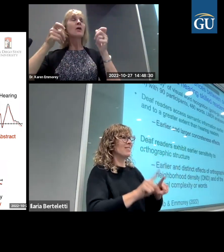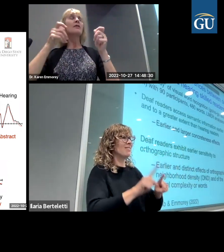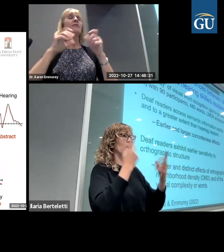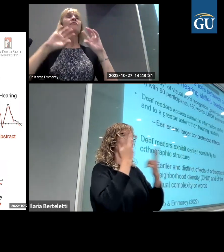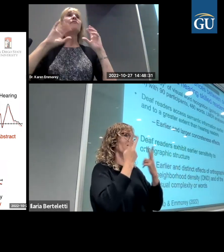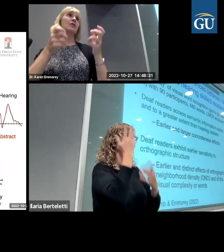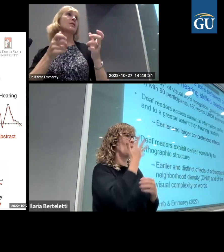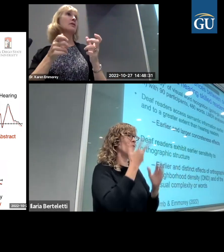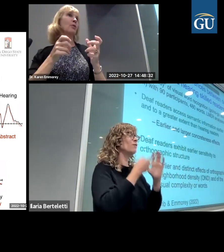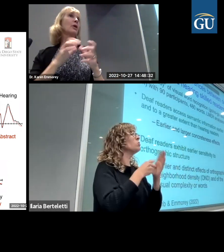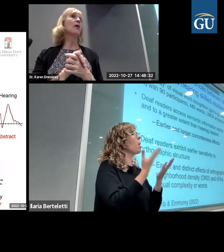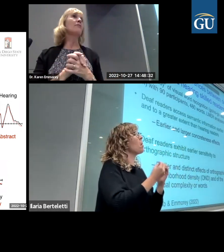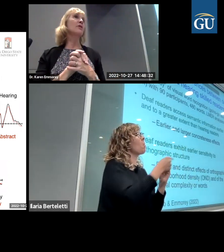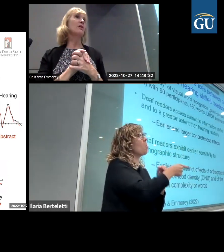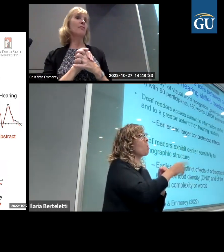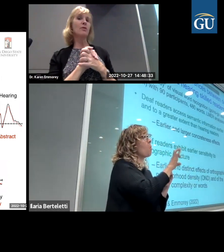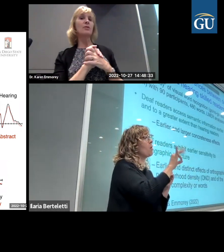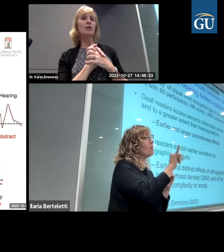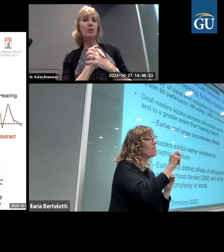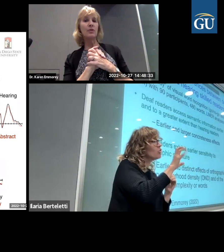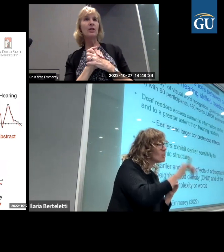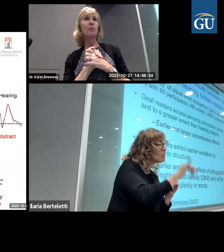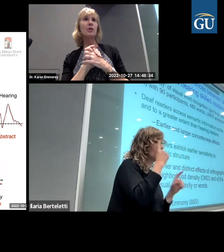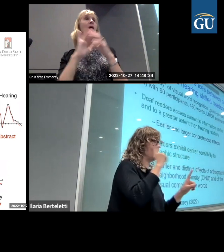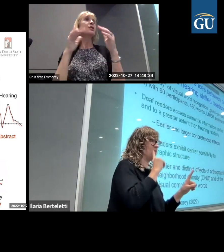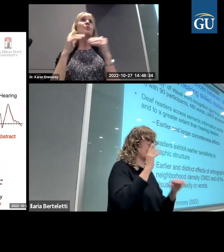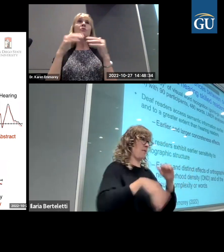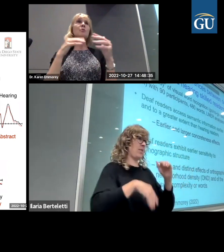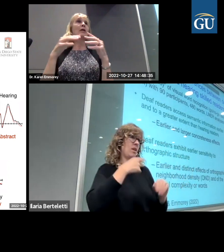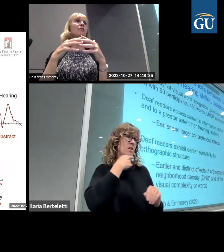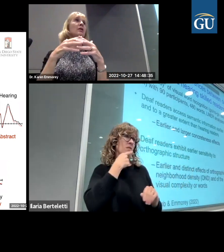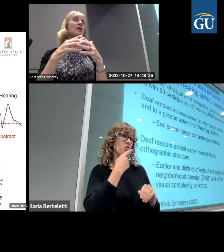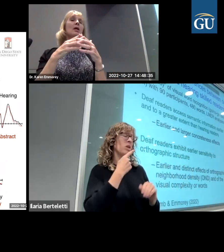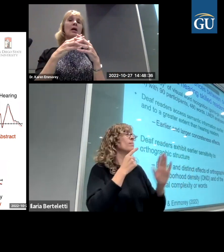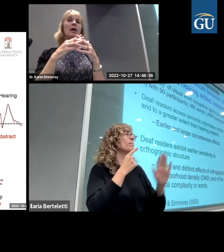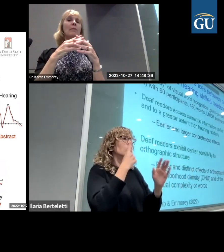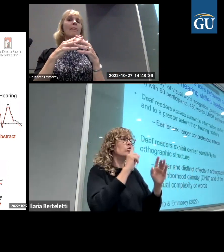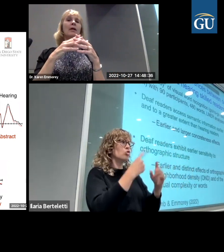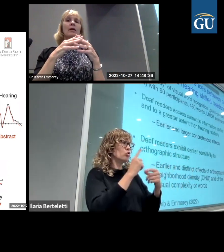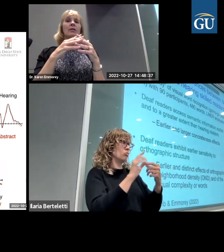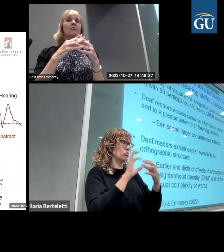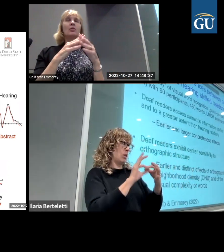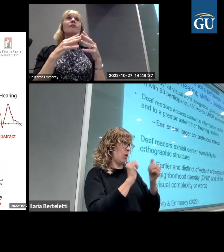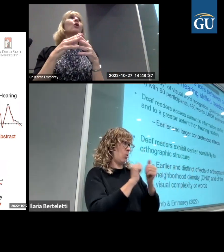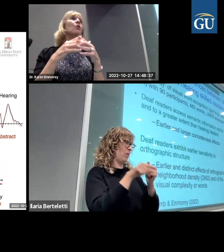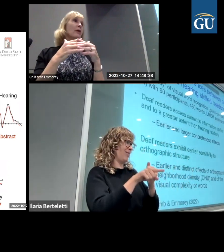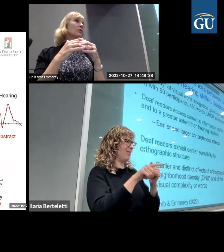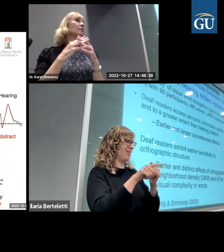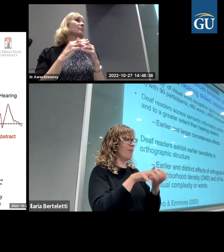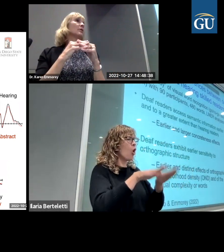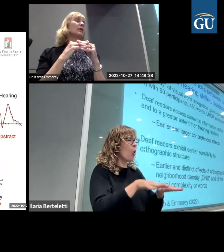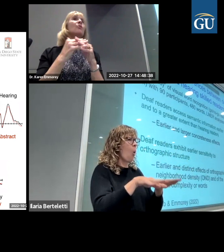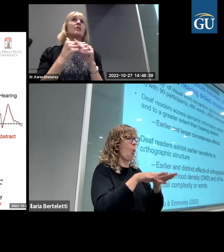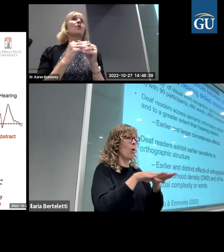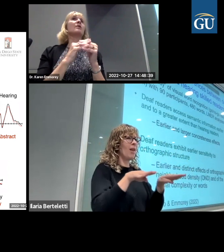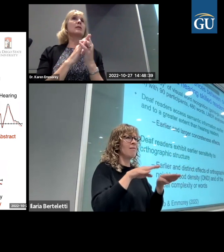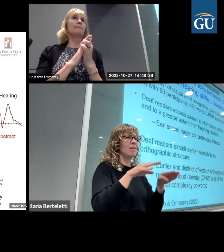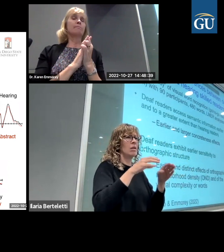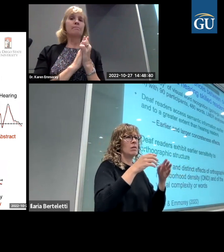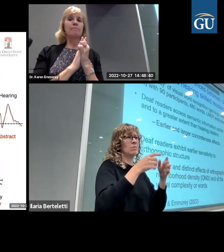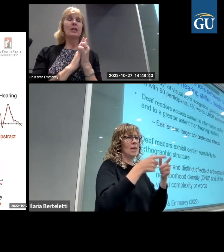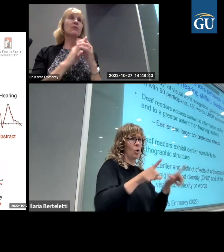so that needs more work. But it's an it's an interesting um thing to think about, and and it also fits with some recent work coming out of um ava